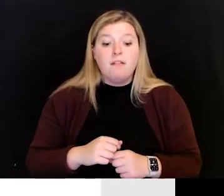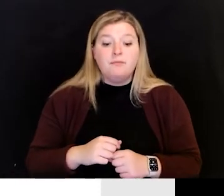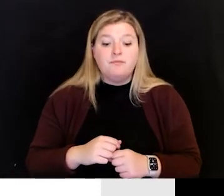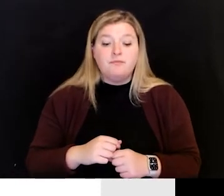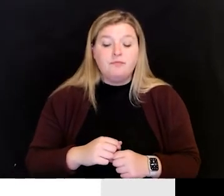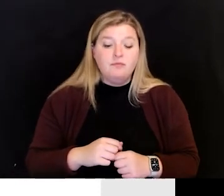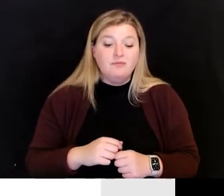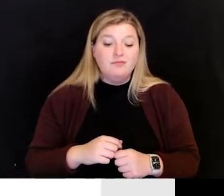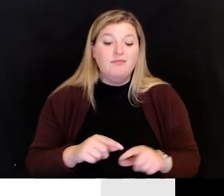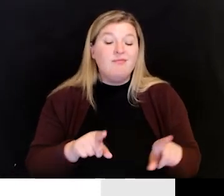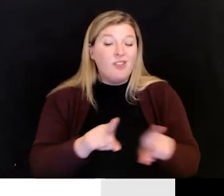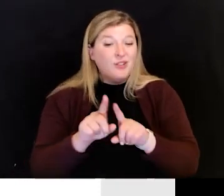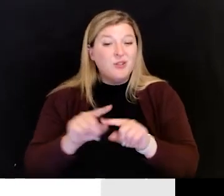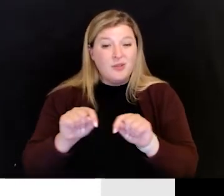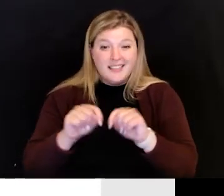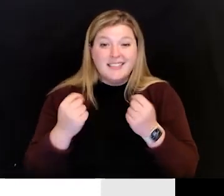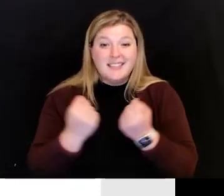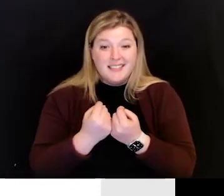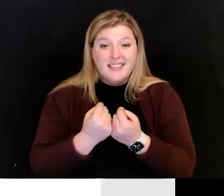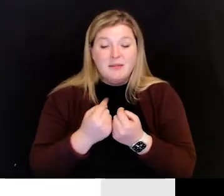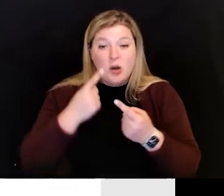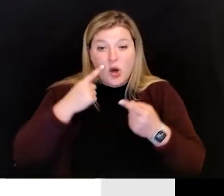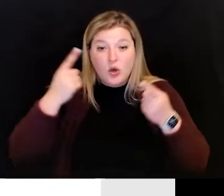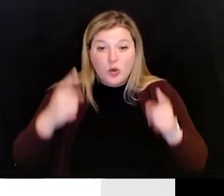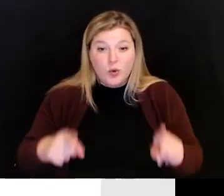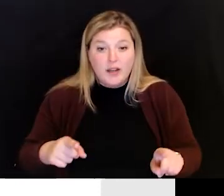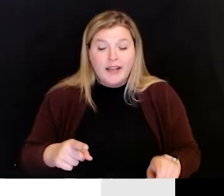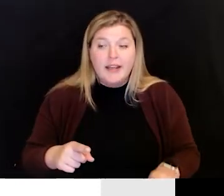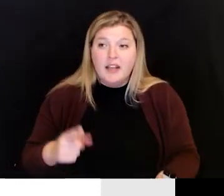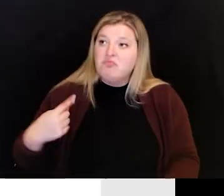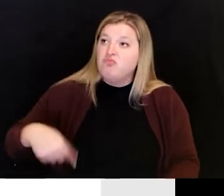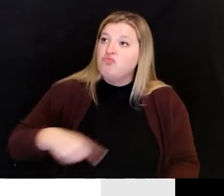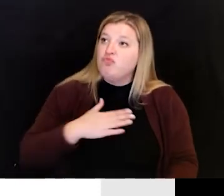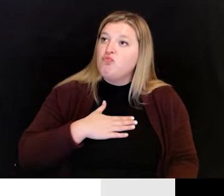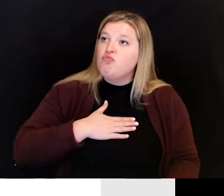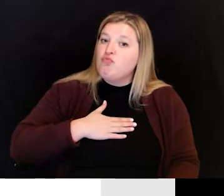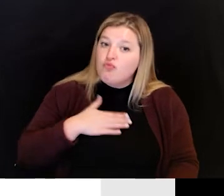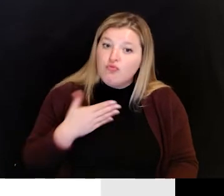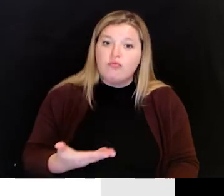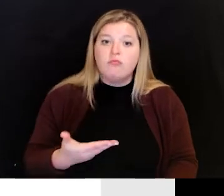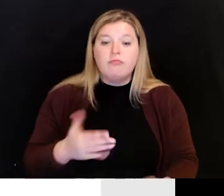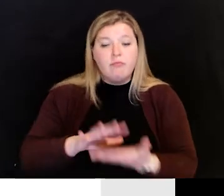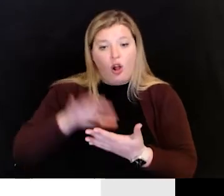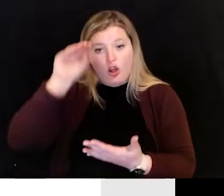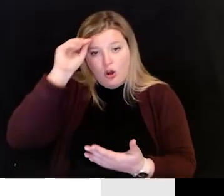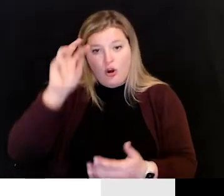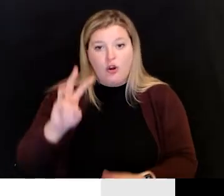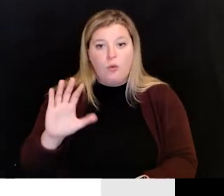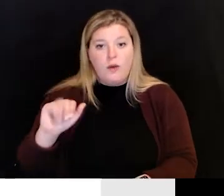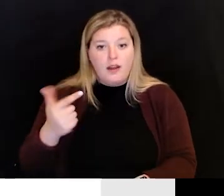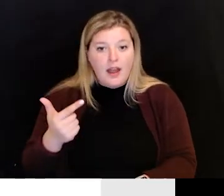that we're willing to learn this and we're willing to put in the time that it takes to do this right.